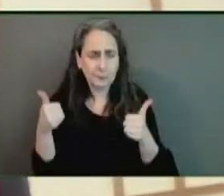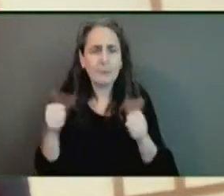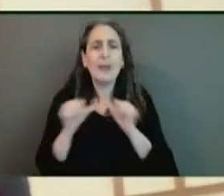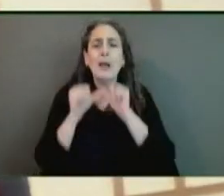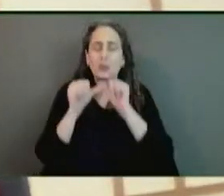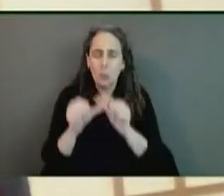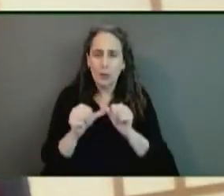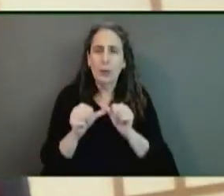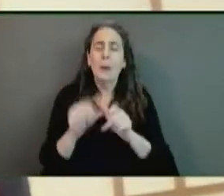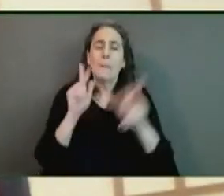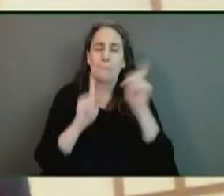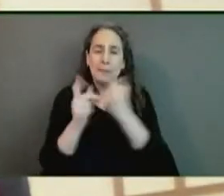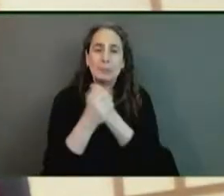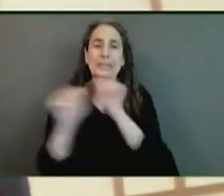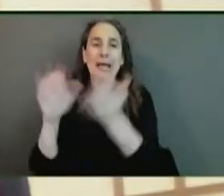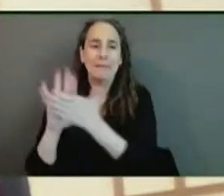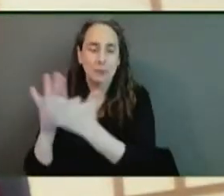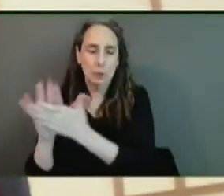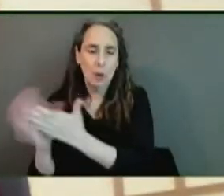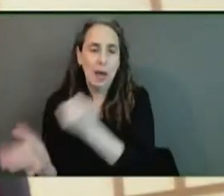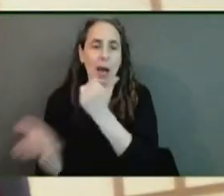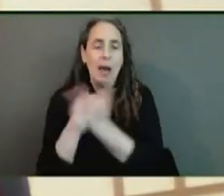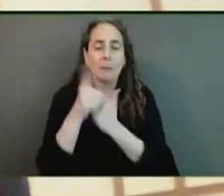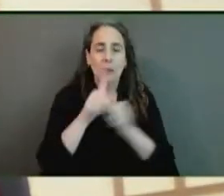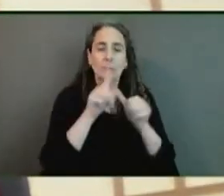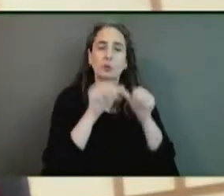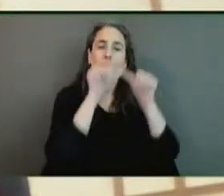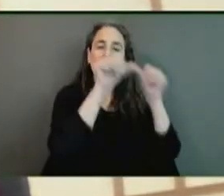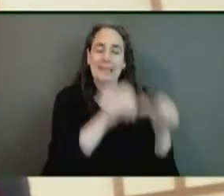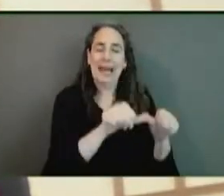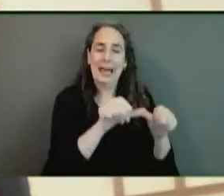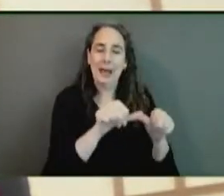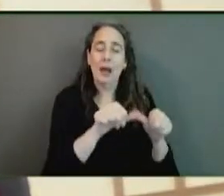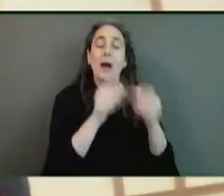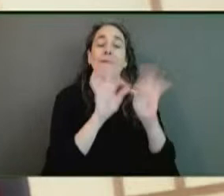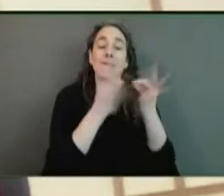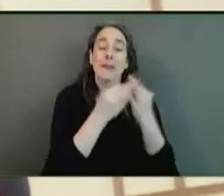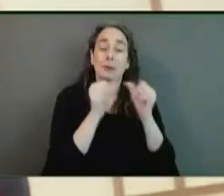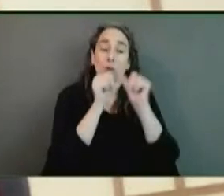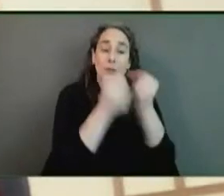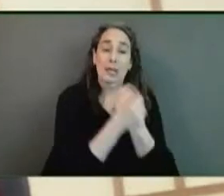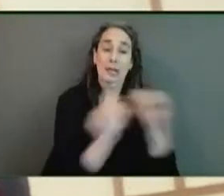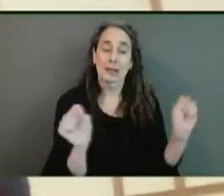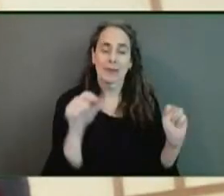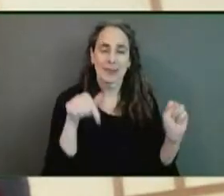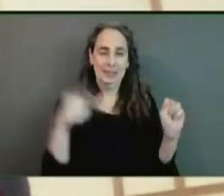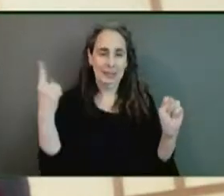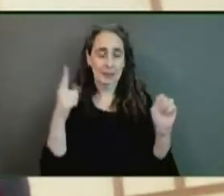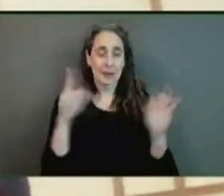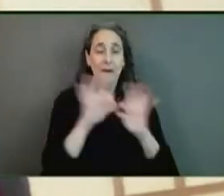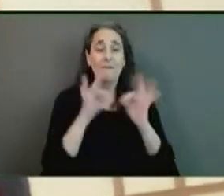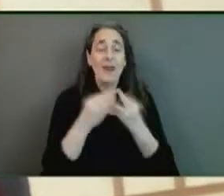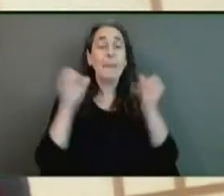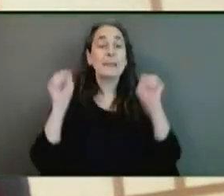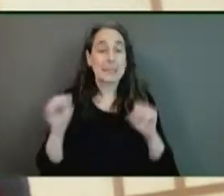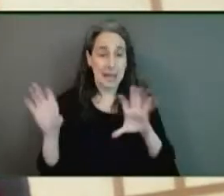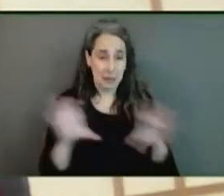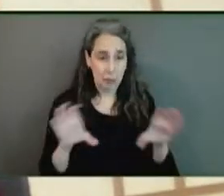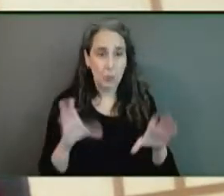to determine if they're positive or not as a means of keeping people safely in school and helping them to stay safe,